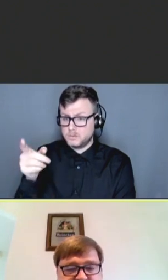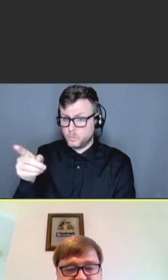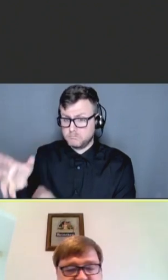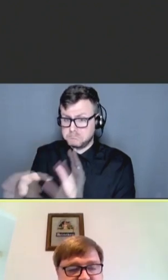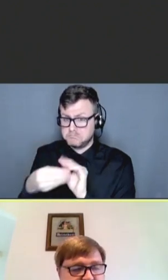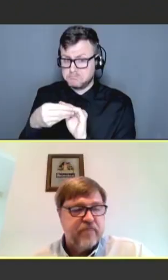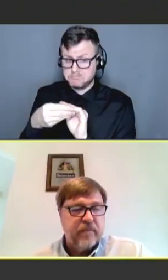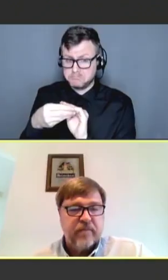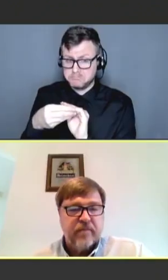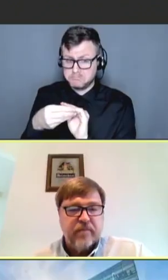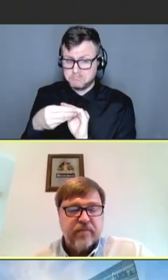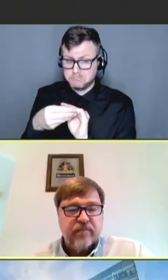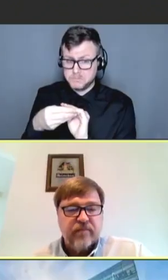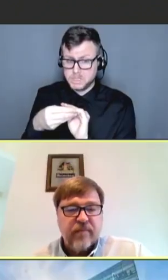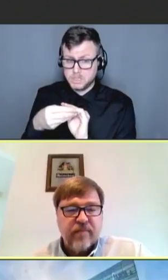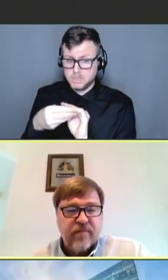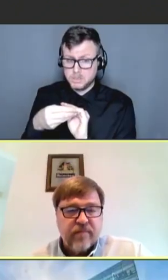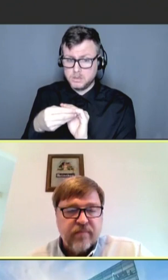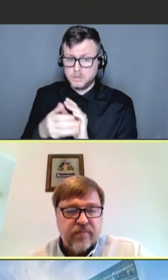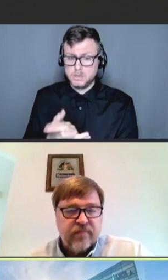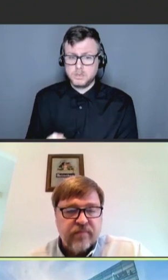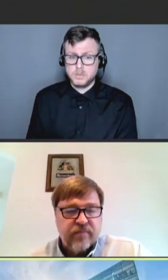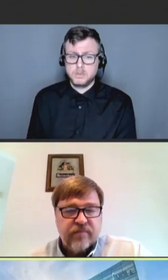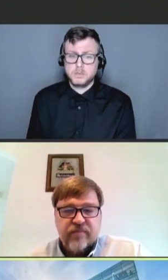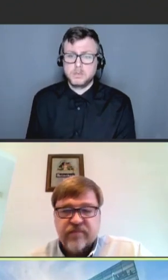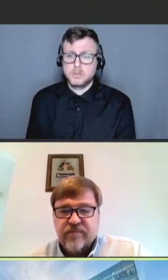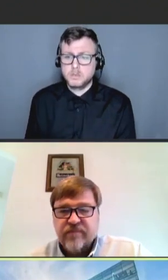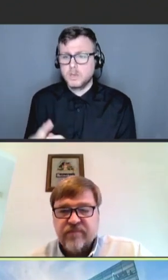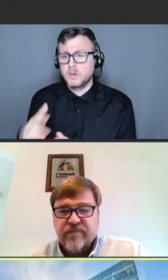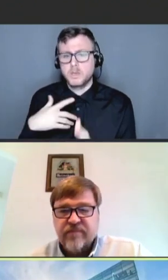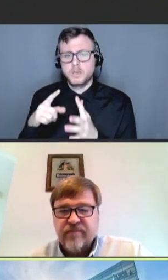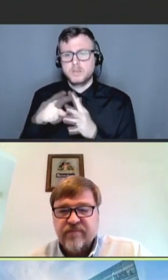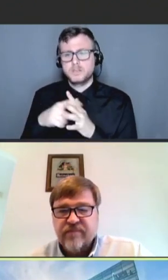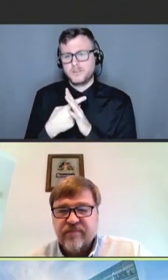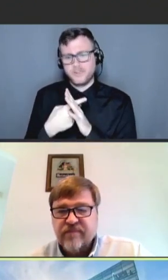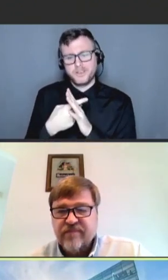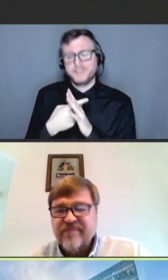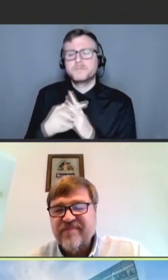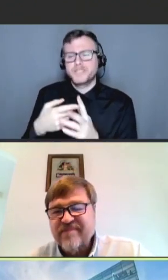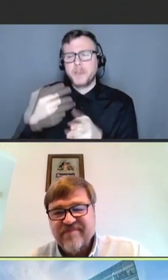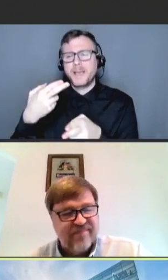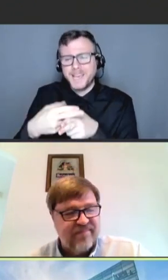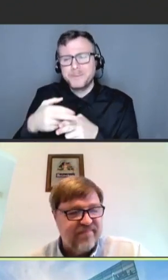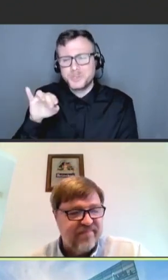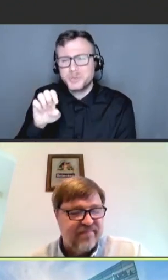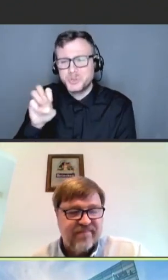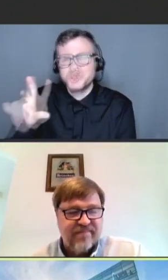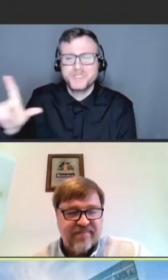Jewel Mullen: All right, we can start with call me Jewel. And then, I think I'll just share with